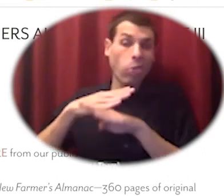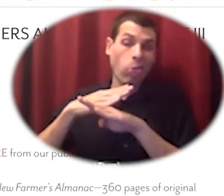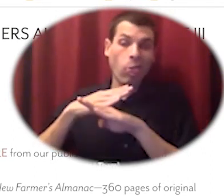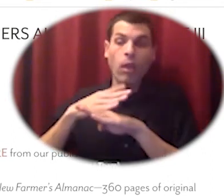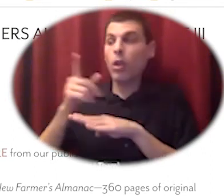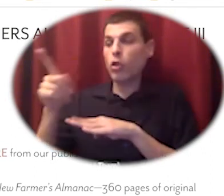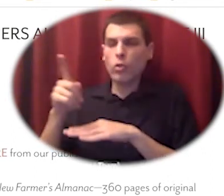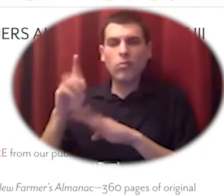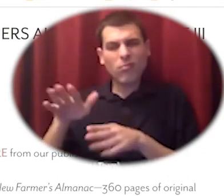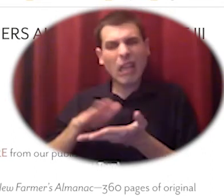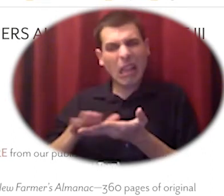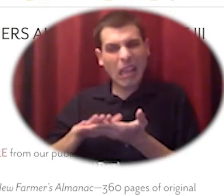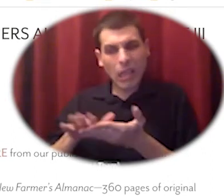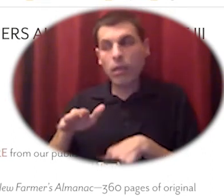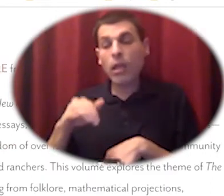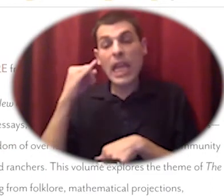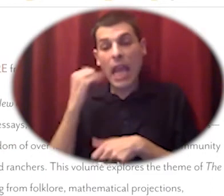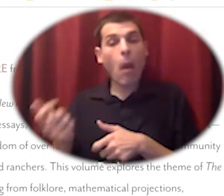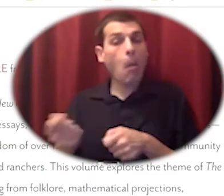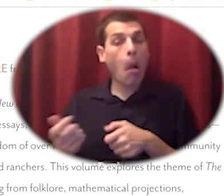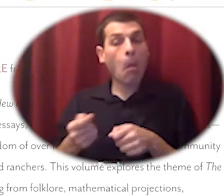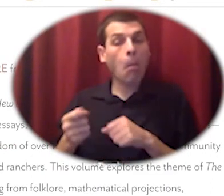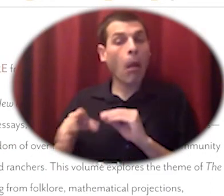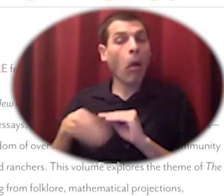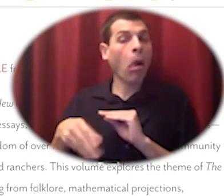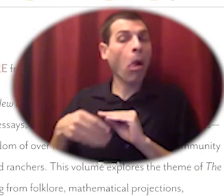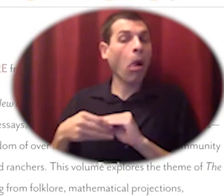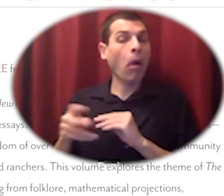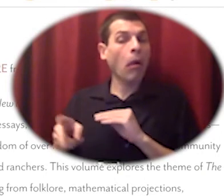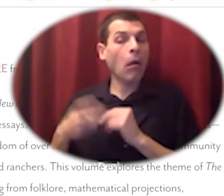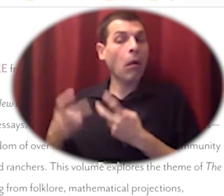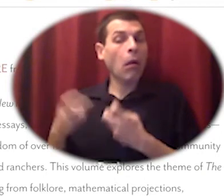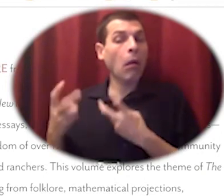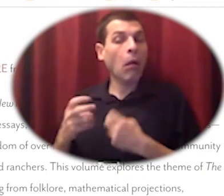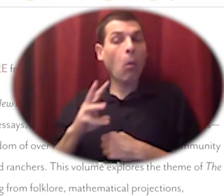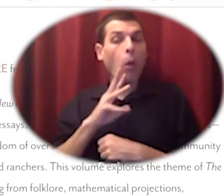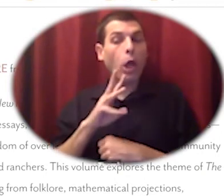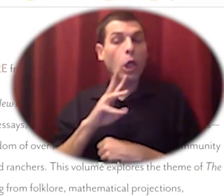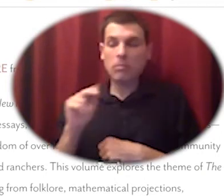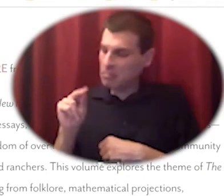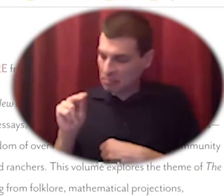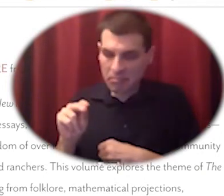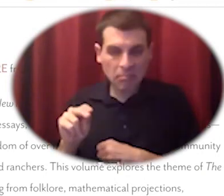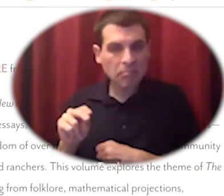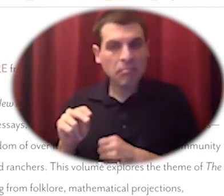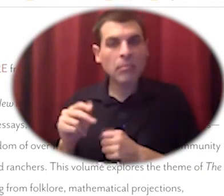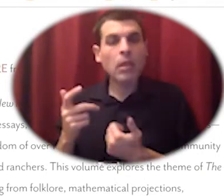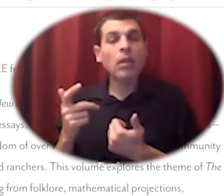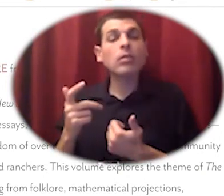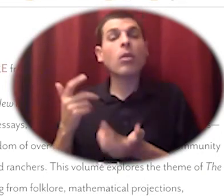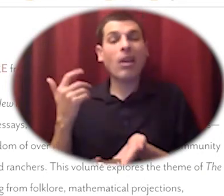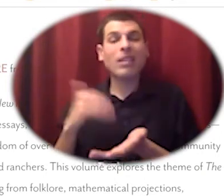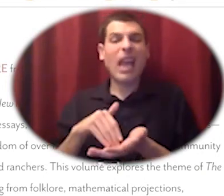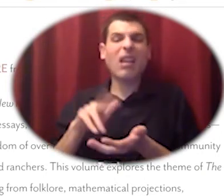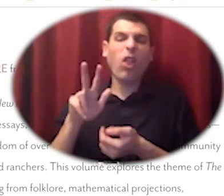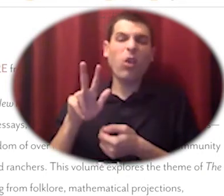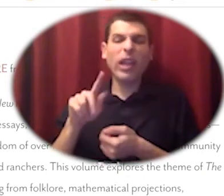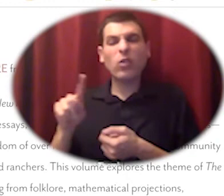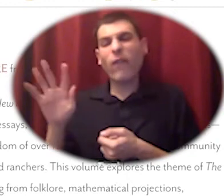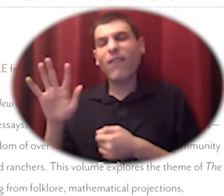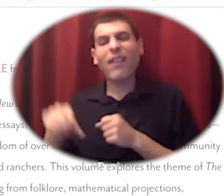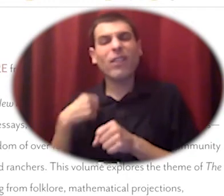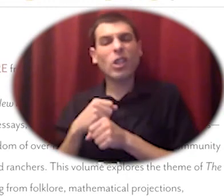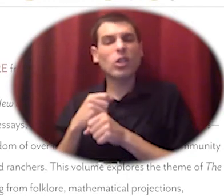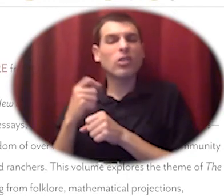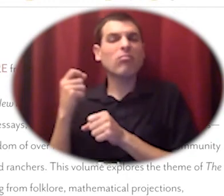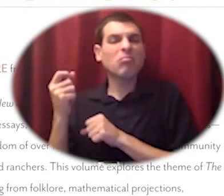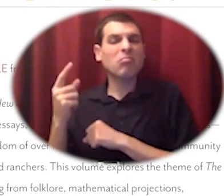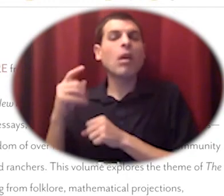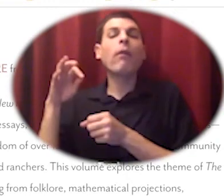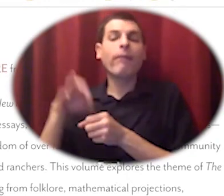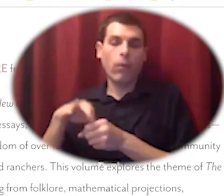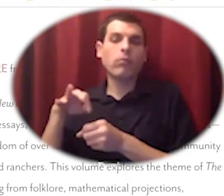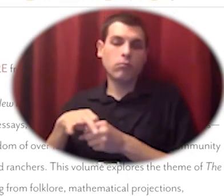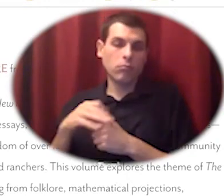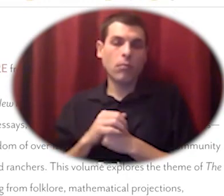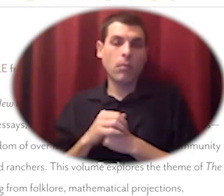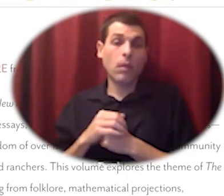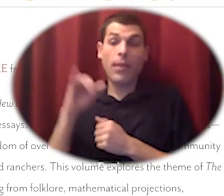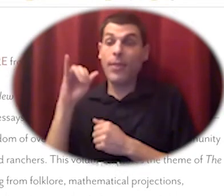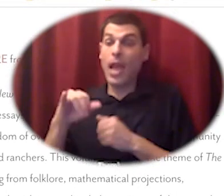water allotments and that person is elected every few years the it's a centuries millennia